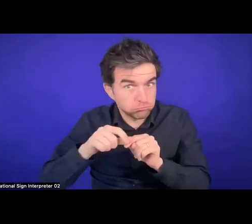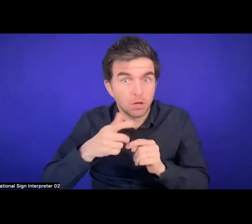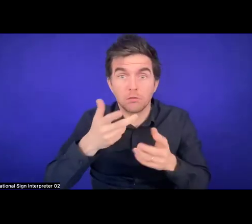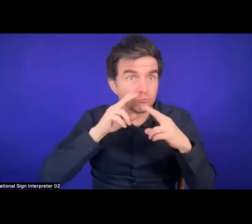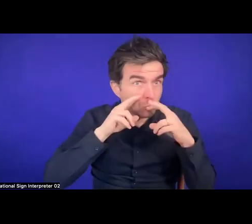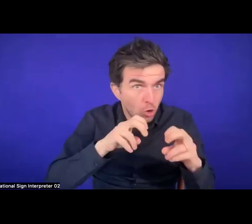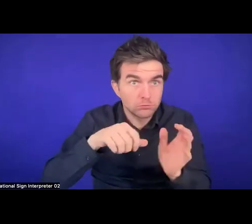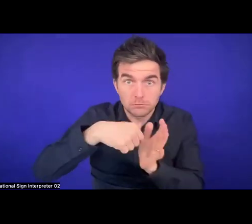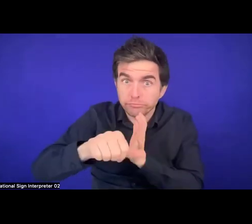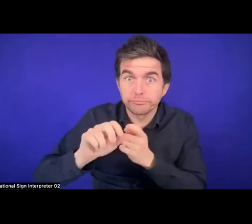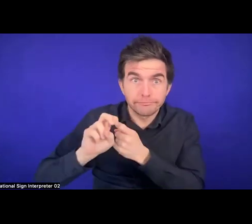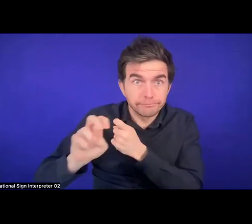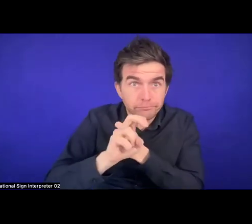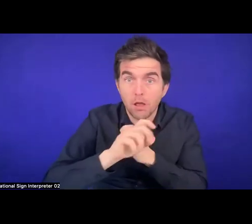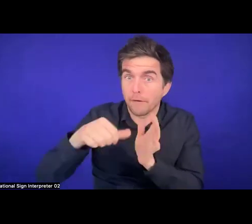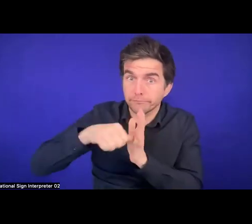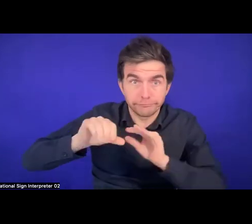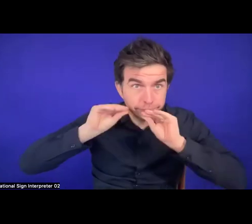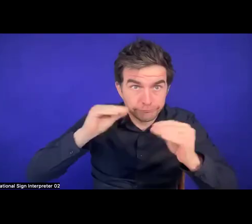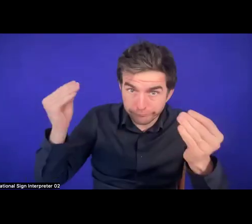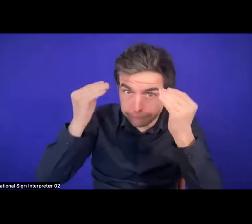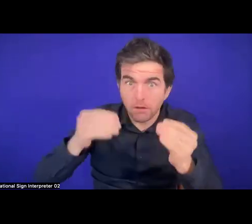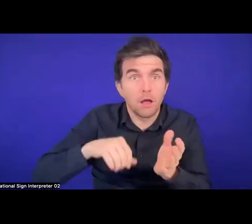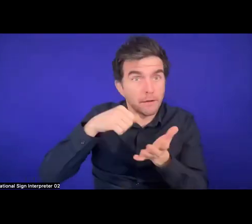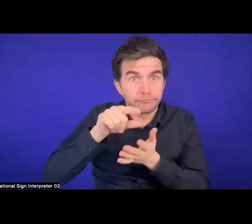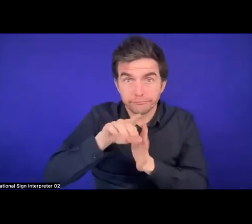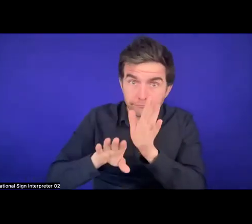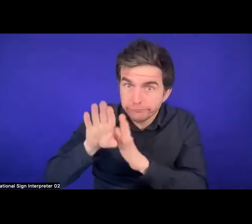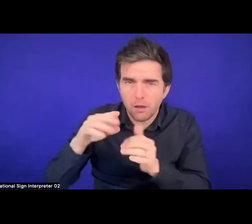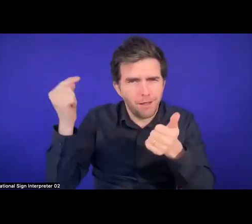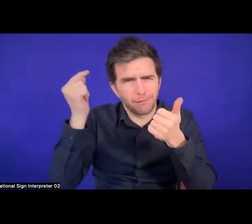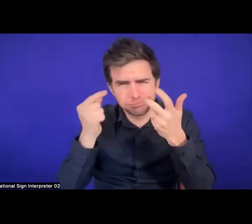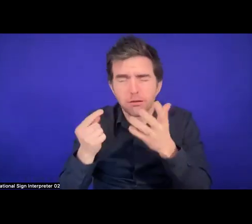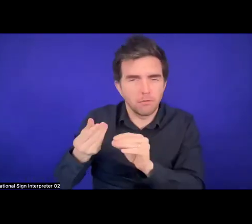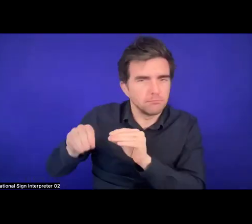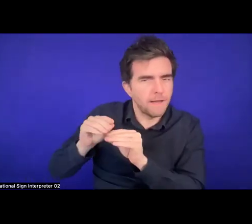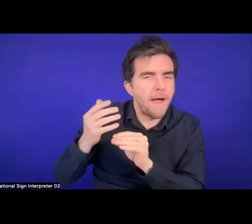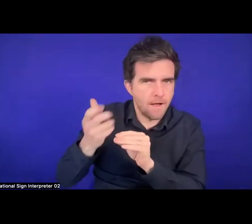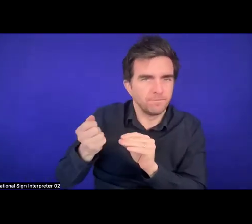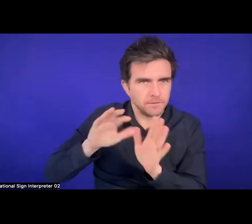project, and the current call for a stage 2 of the project, and with that I am now